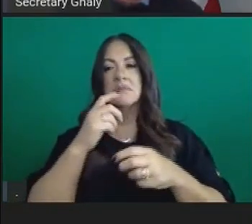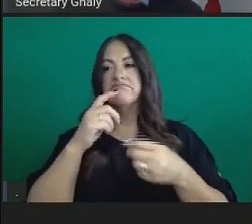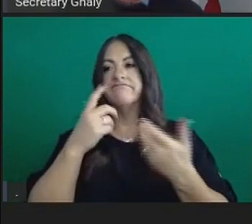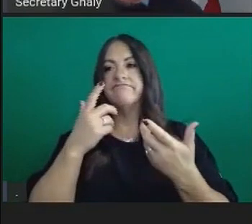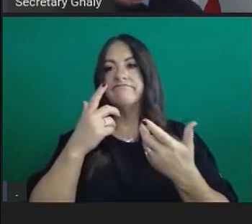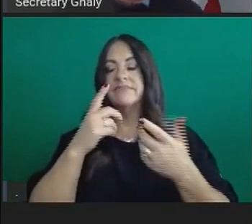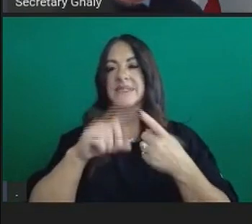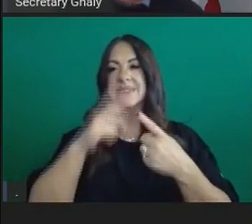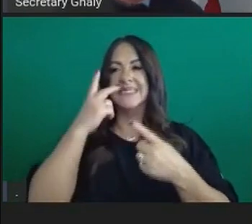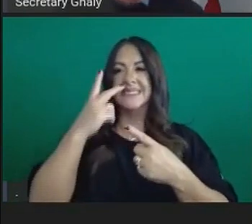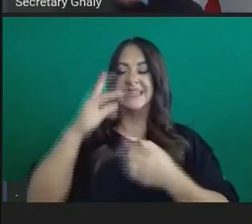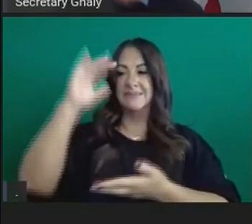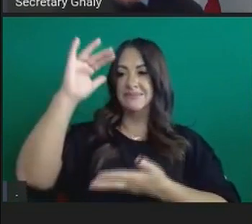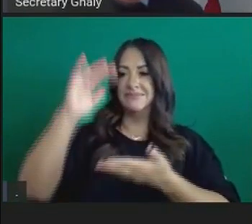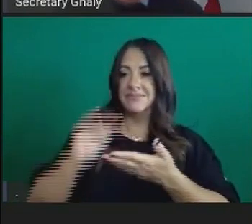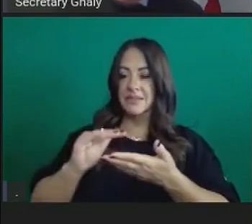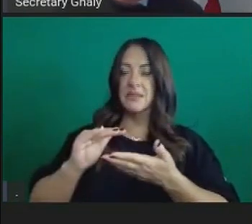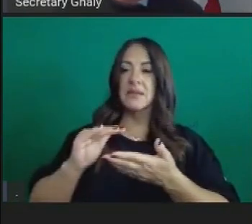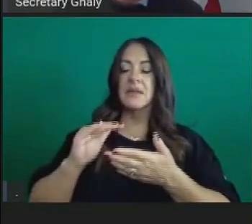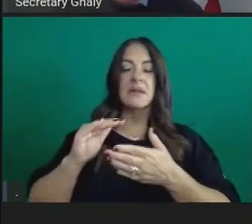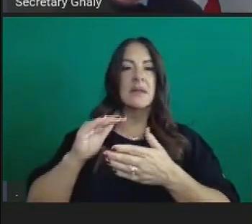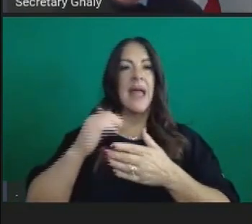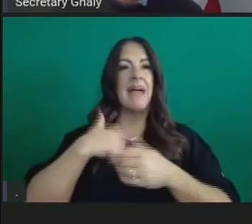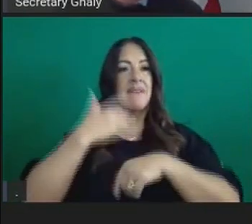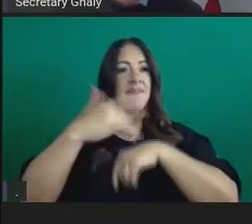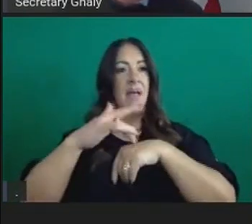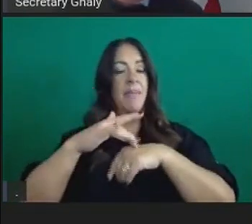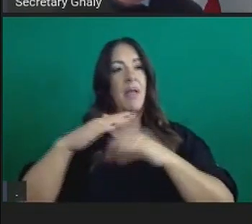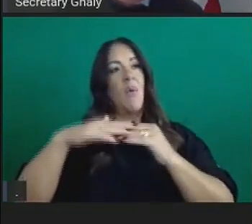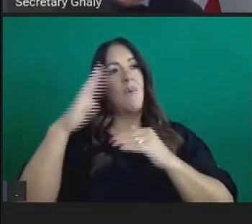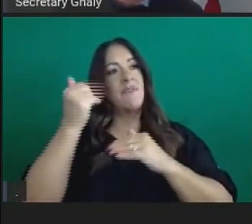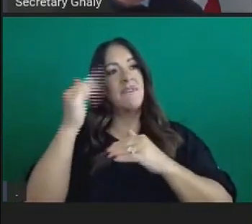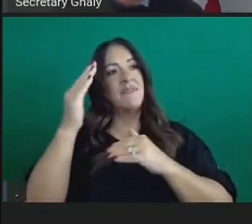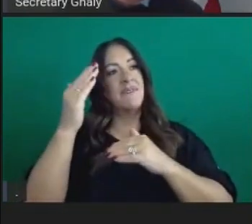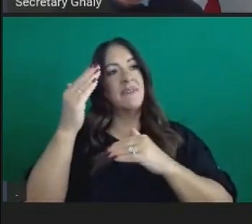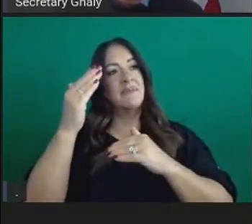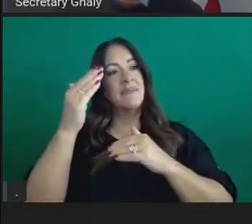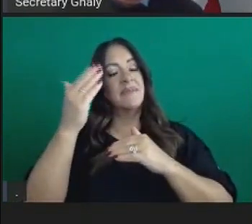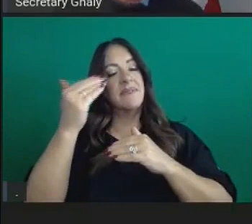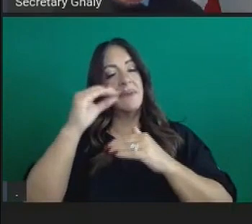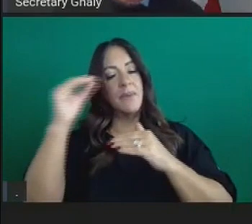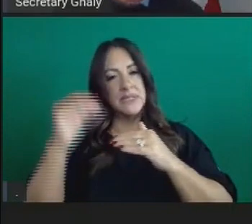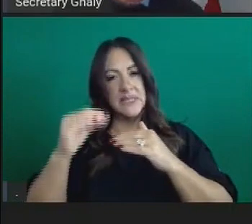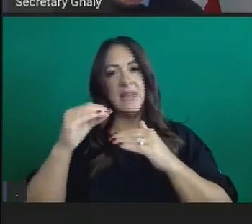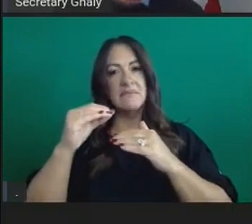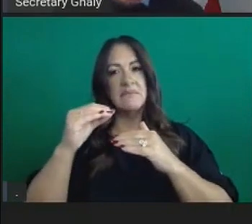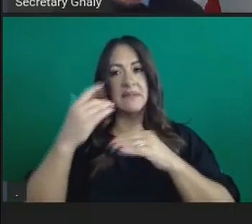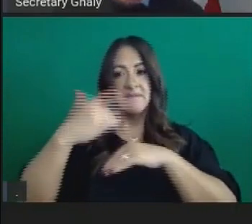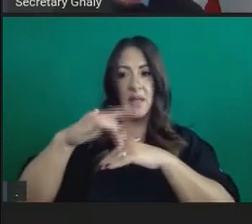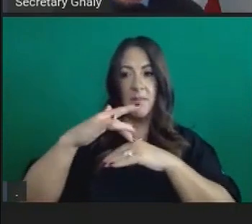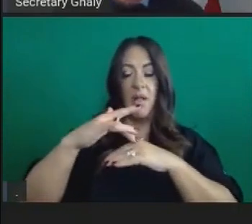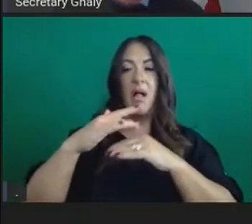THAT -- ABILITY, REGION'S ABILITY TO RISE ABOVE AND STAY ABOVE THE 15% THRESHOLD THAT